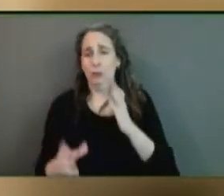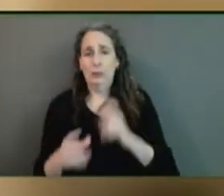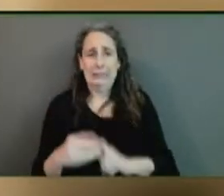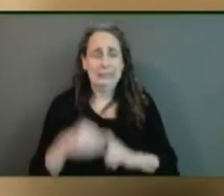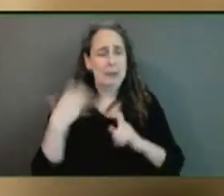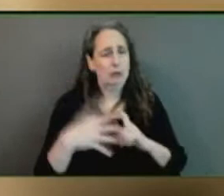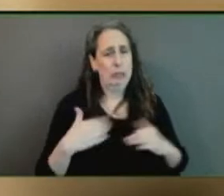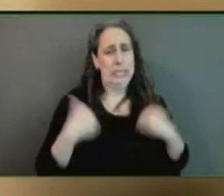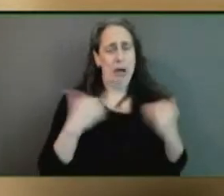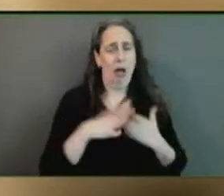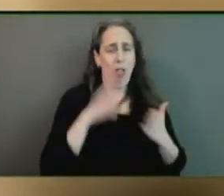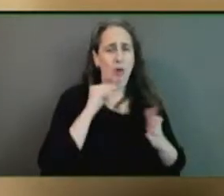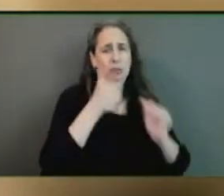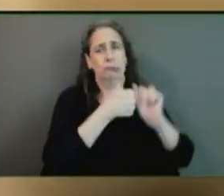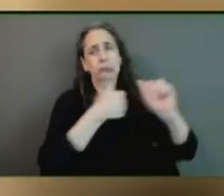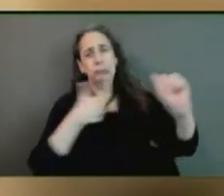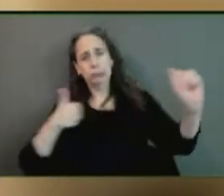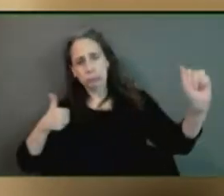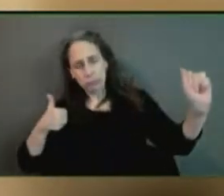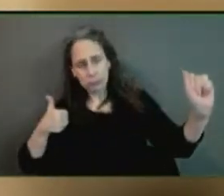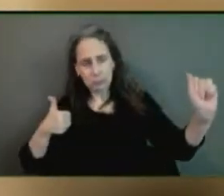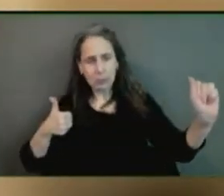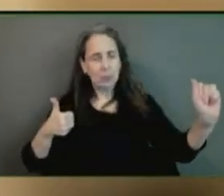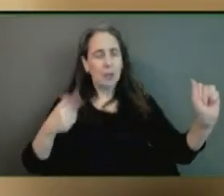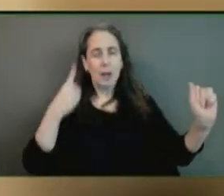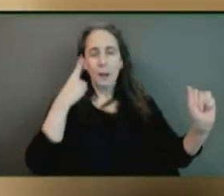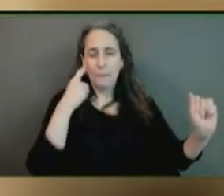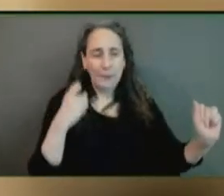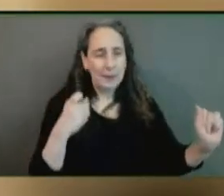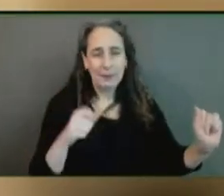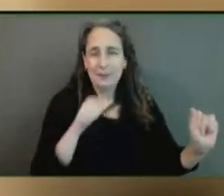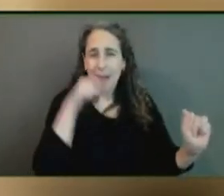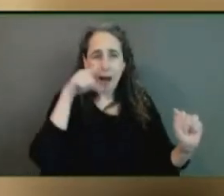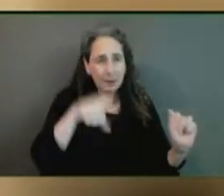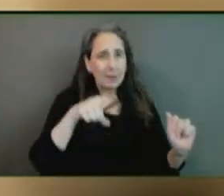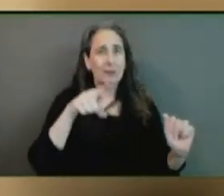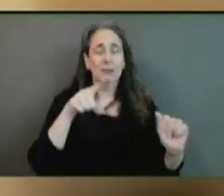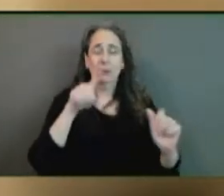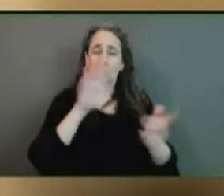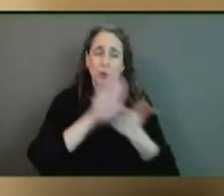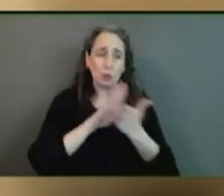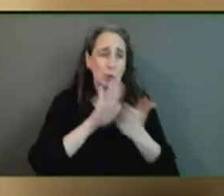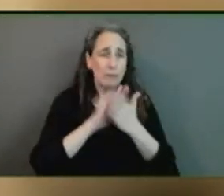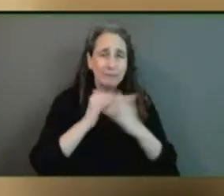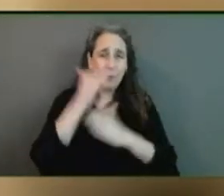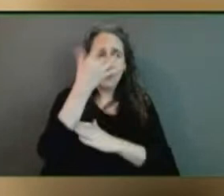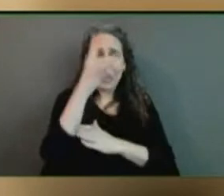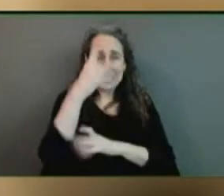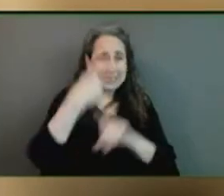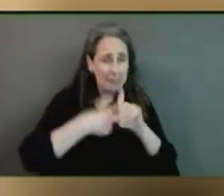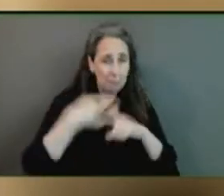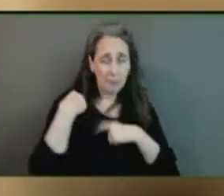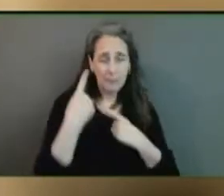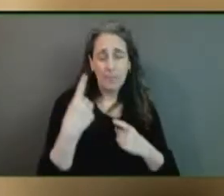especially our youngest learners , suffered as a result of Being